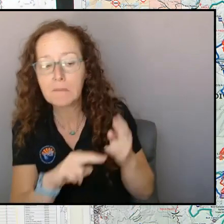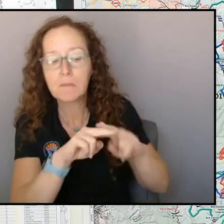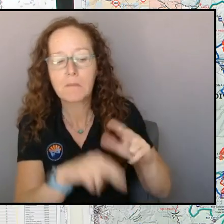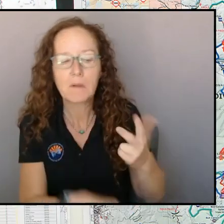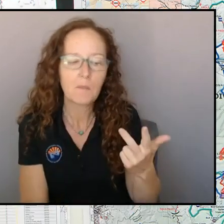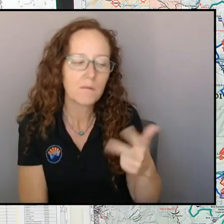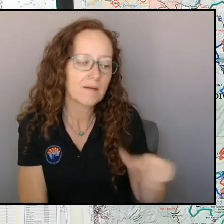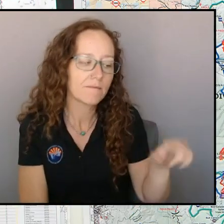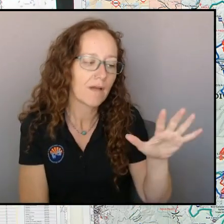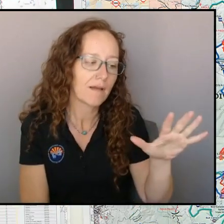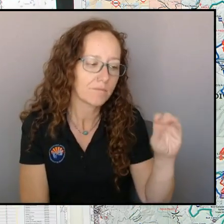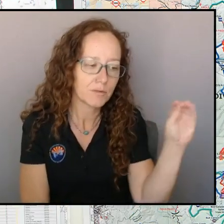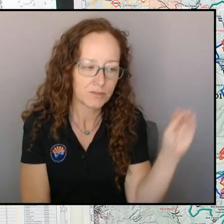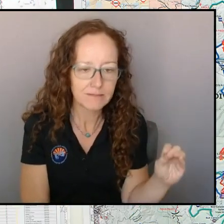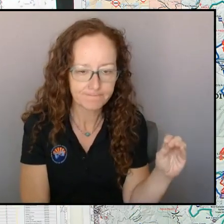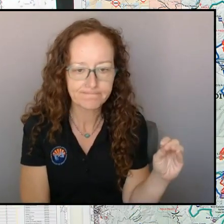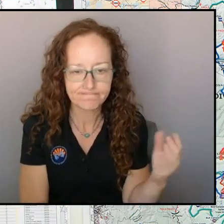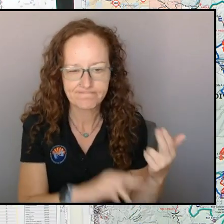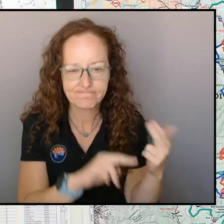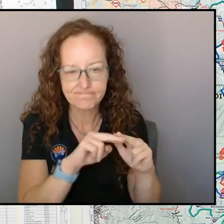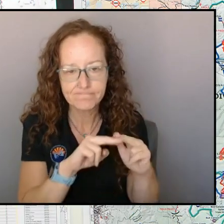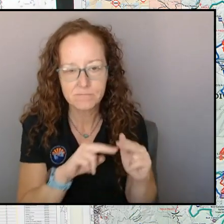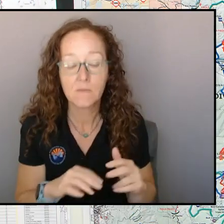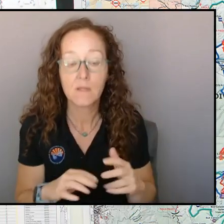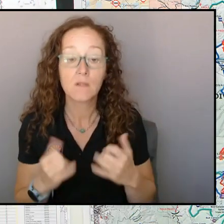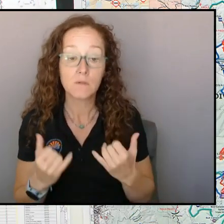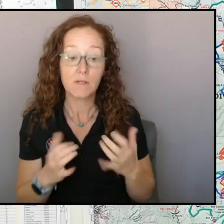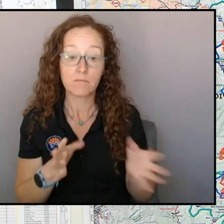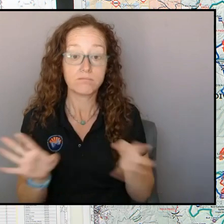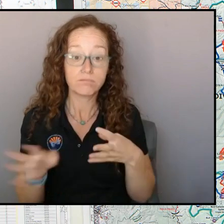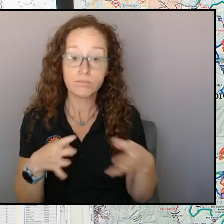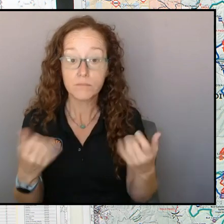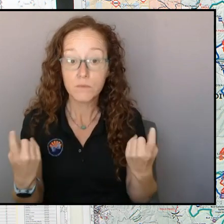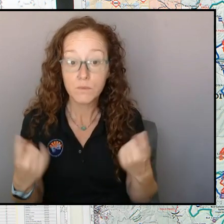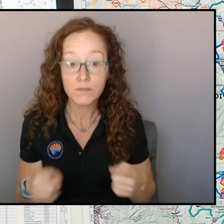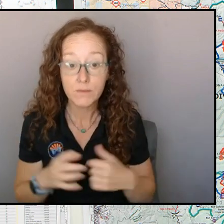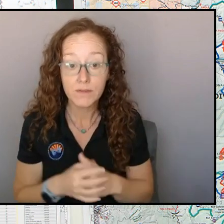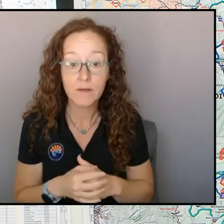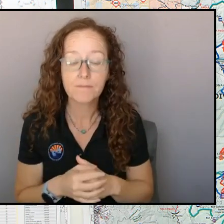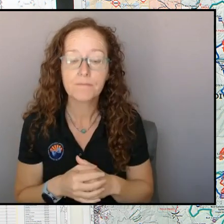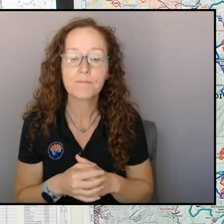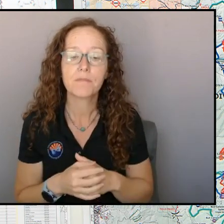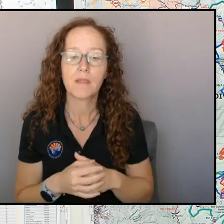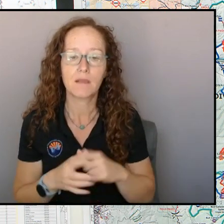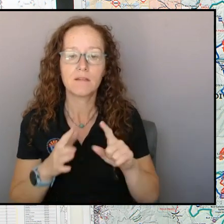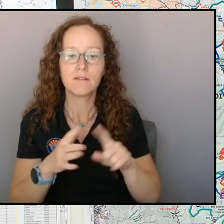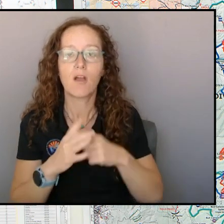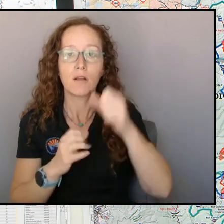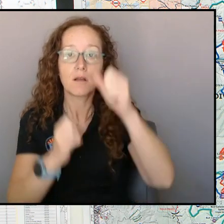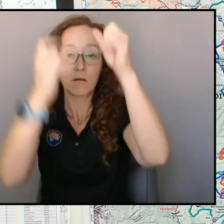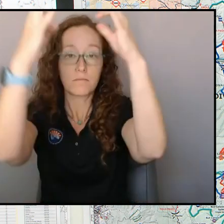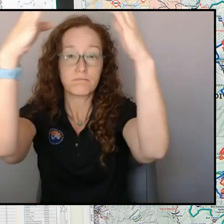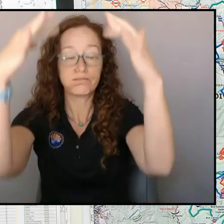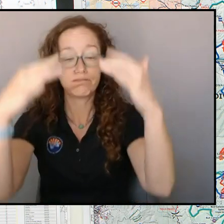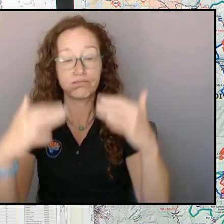today, they started out kind of north because of that influence from the front. Then they're going to swap around. They hit